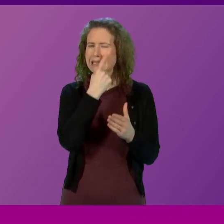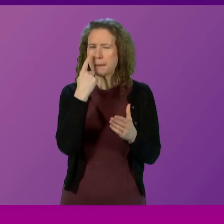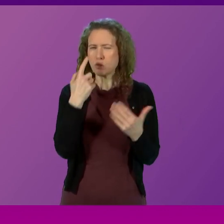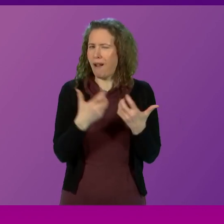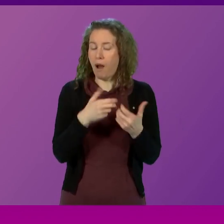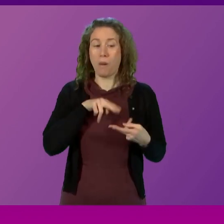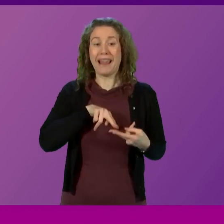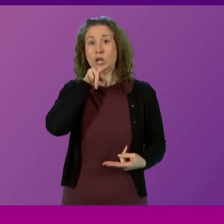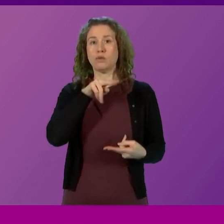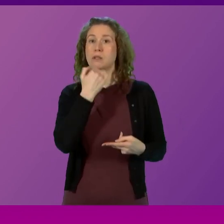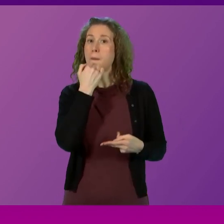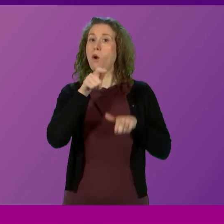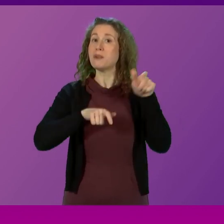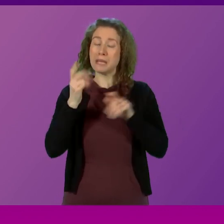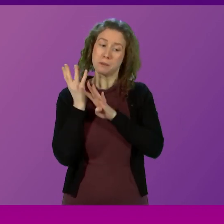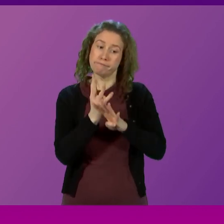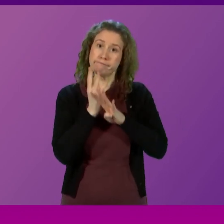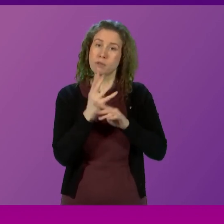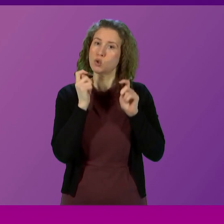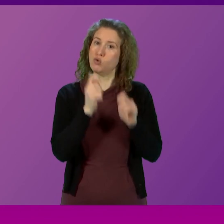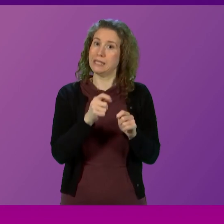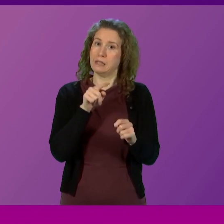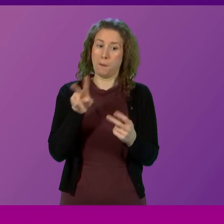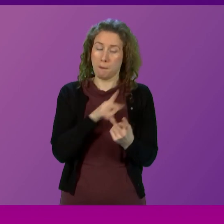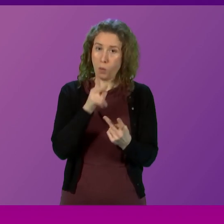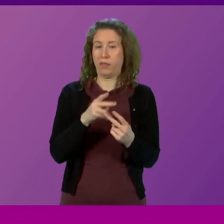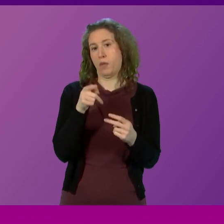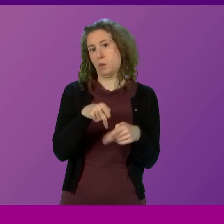the increase in the number of patients being treated on those pathways, which is important.